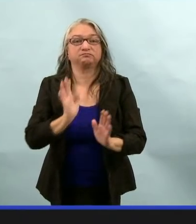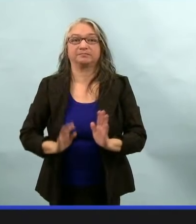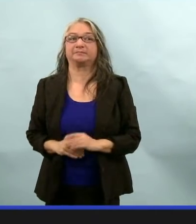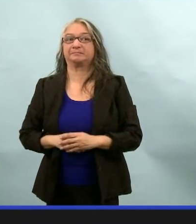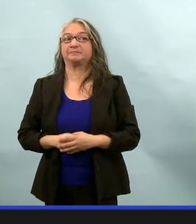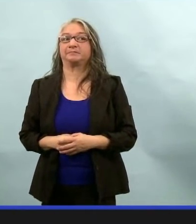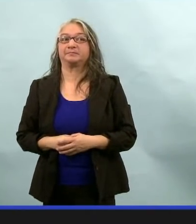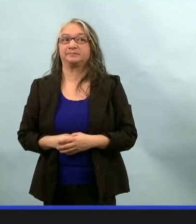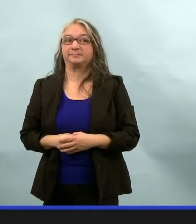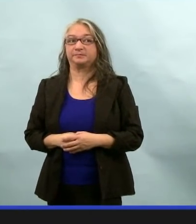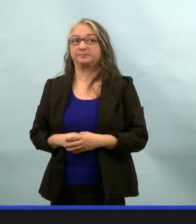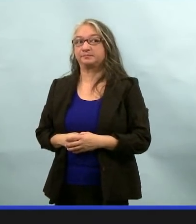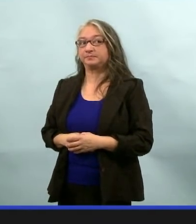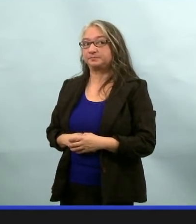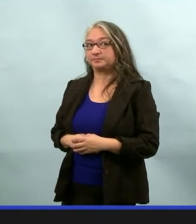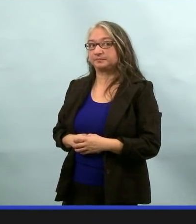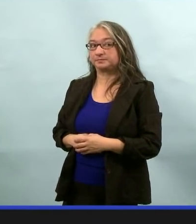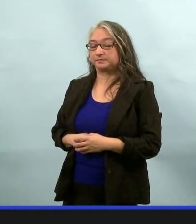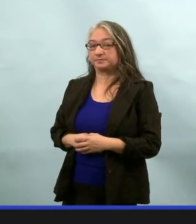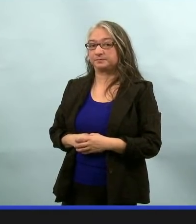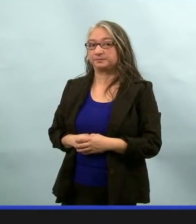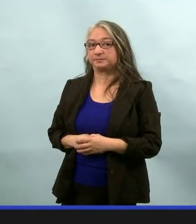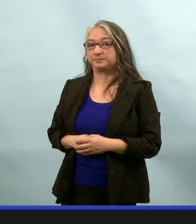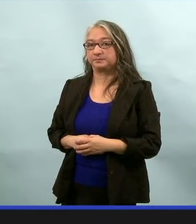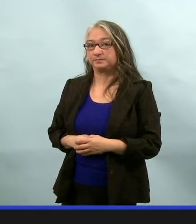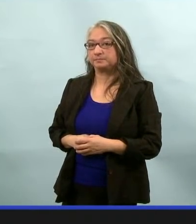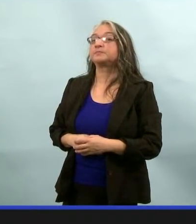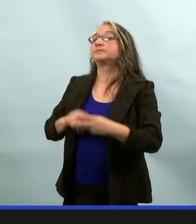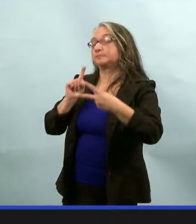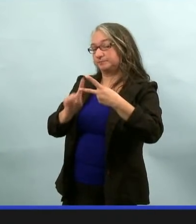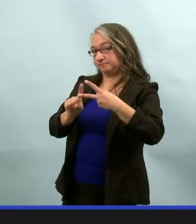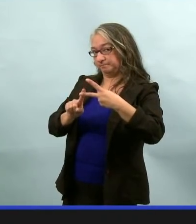and uh just switching gears here a little bit so um a larger portion of manitobans